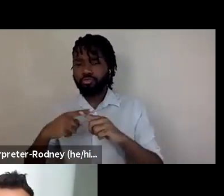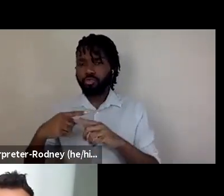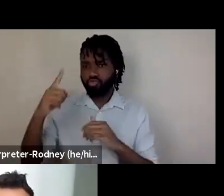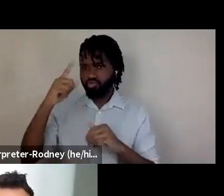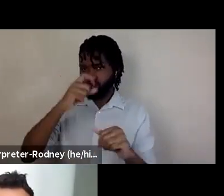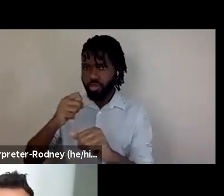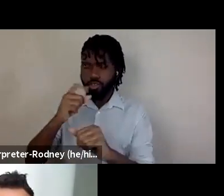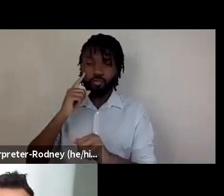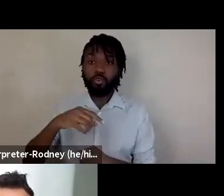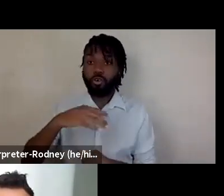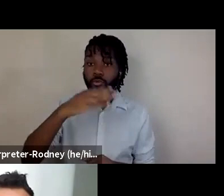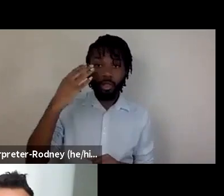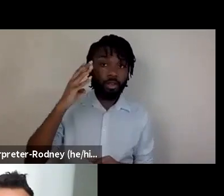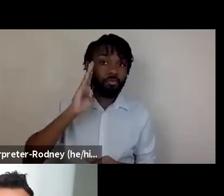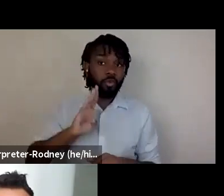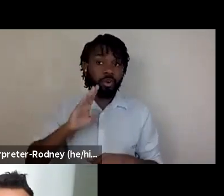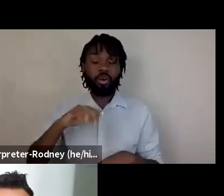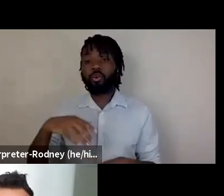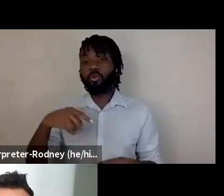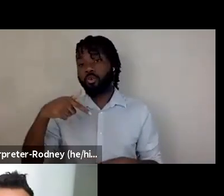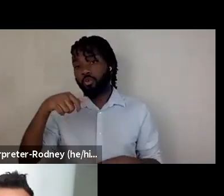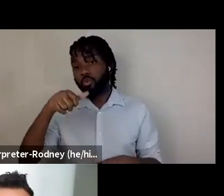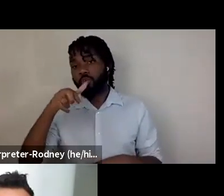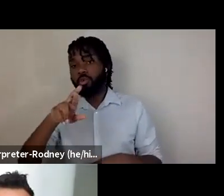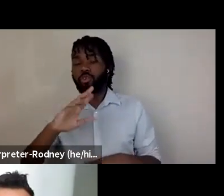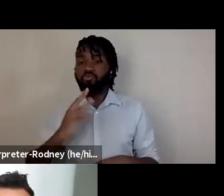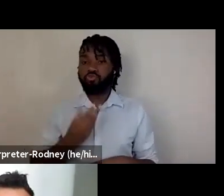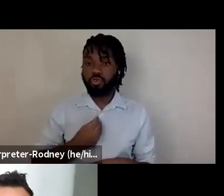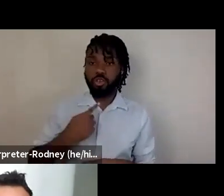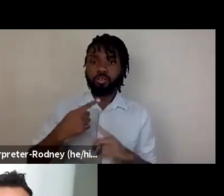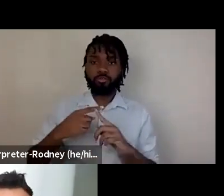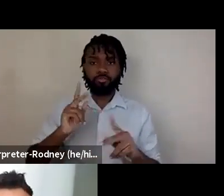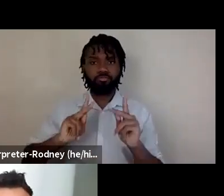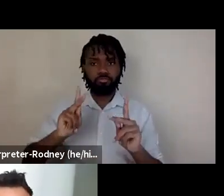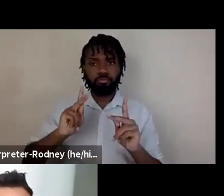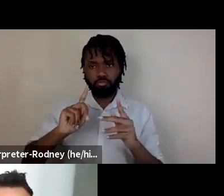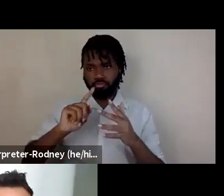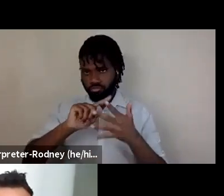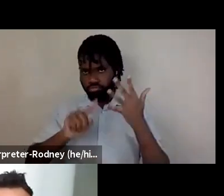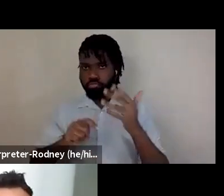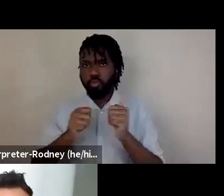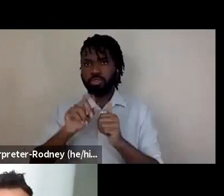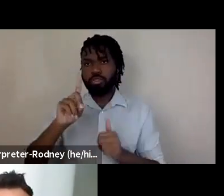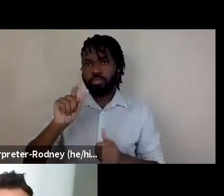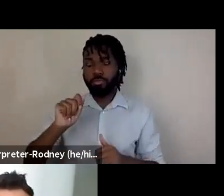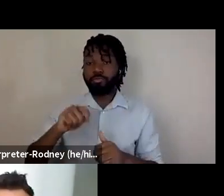and trans disabled people and abolition. Abolition is not just about ending spaces